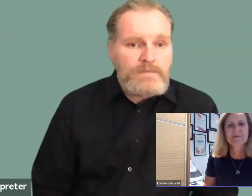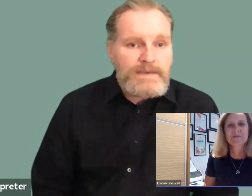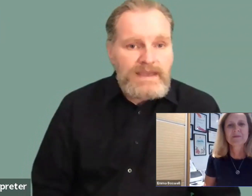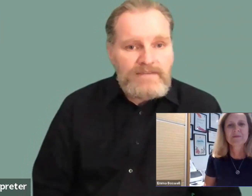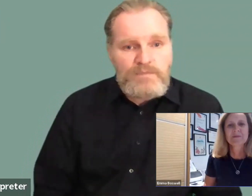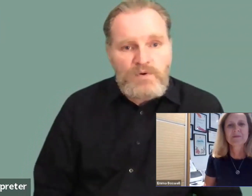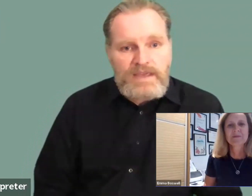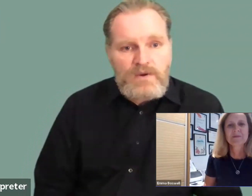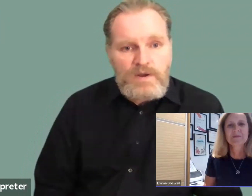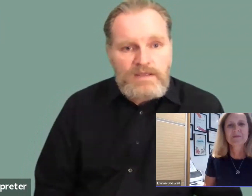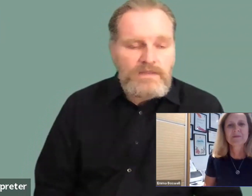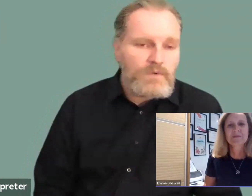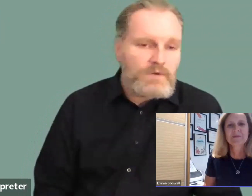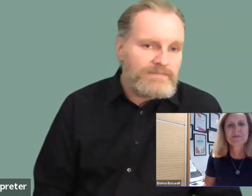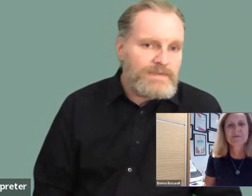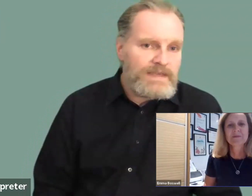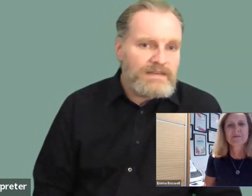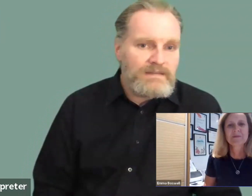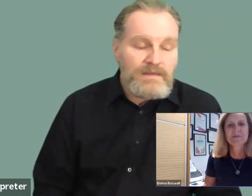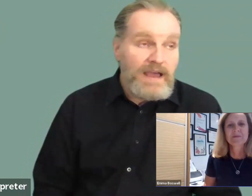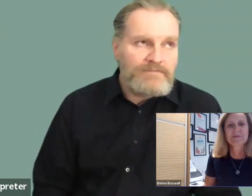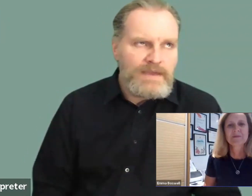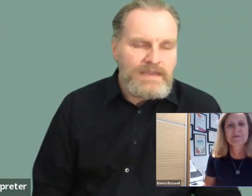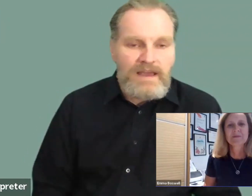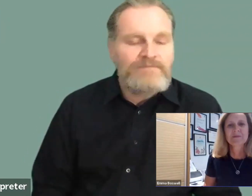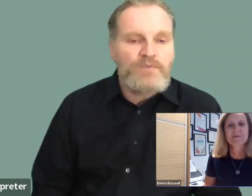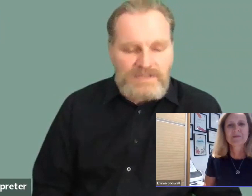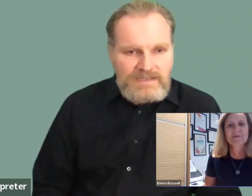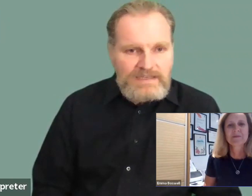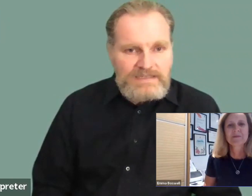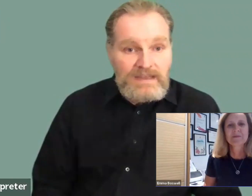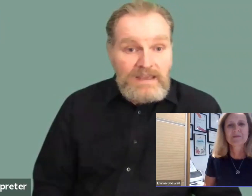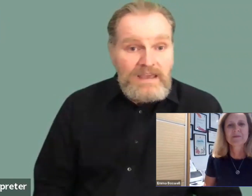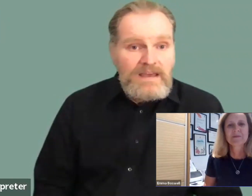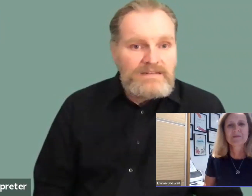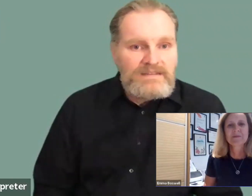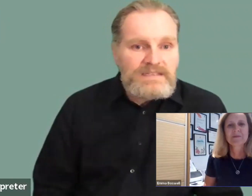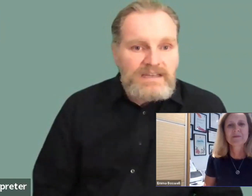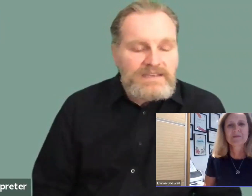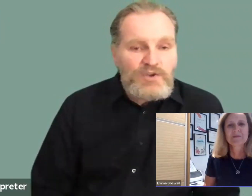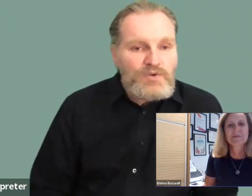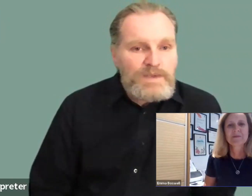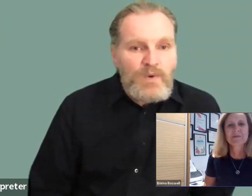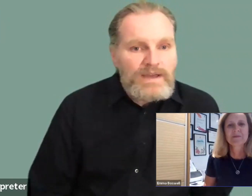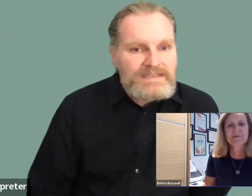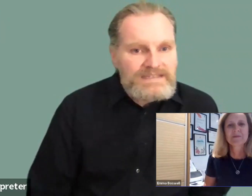one may have more hearing, the other one may have more sight, and the sight could be quite